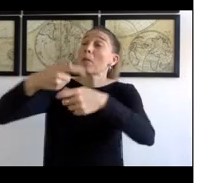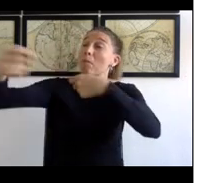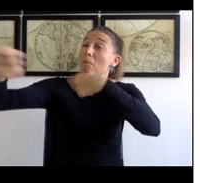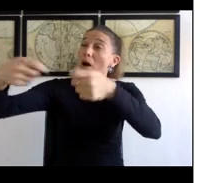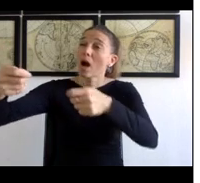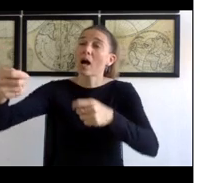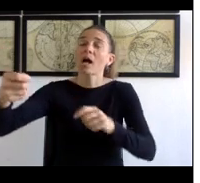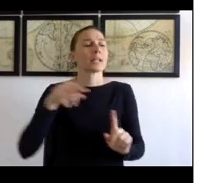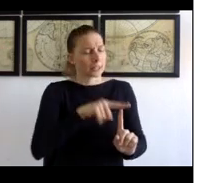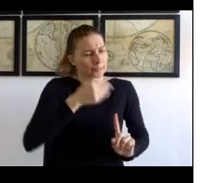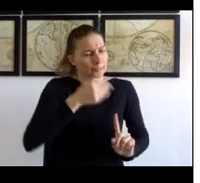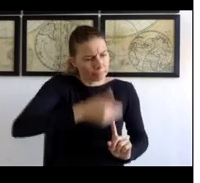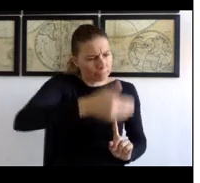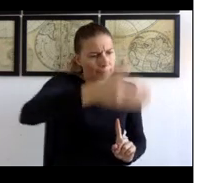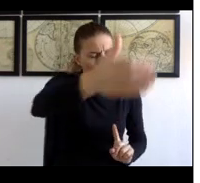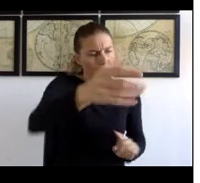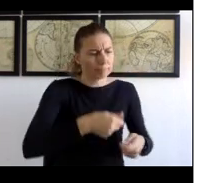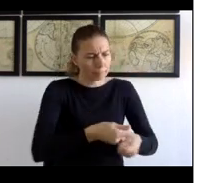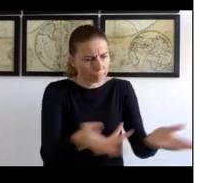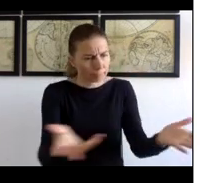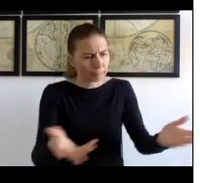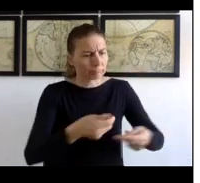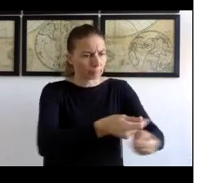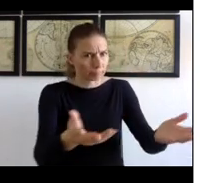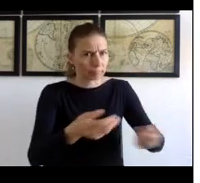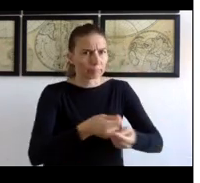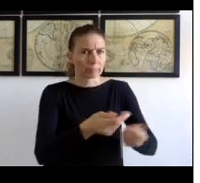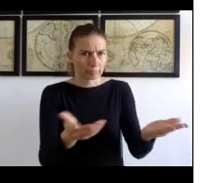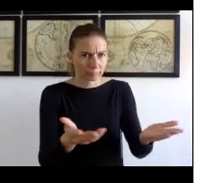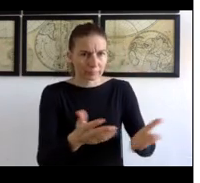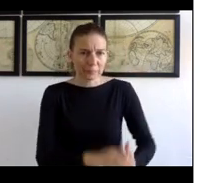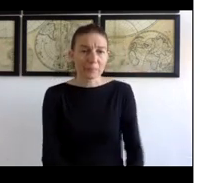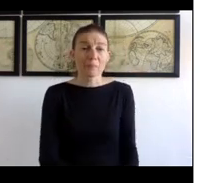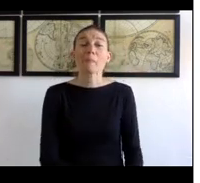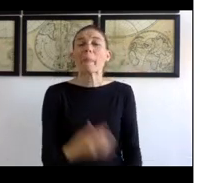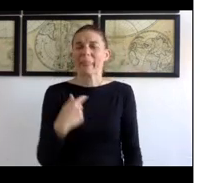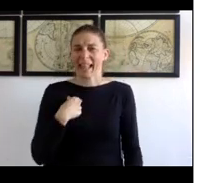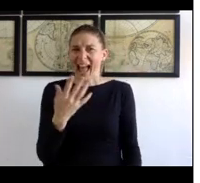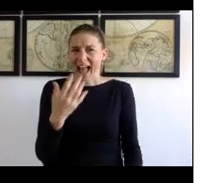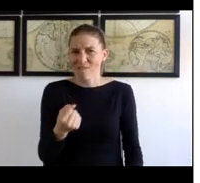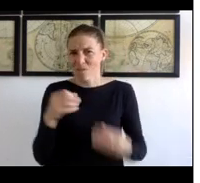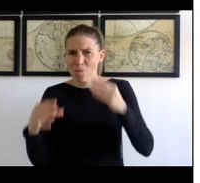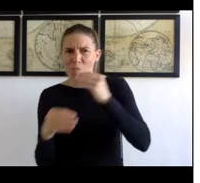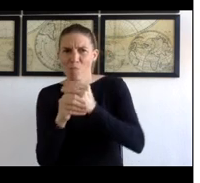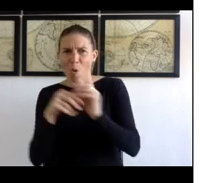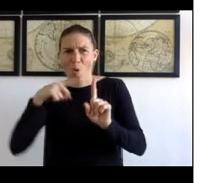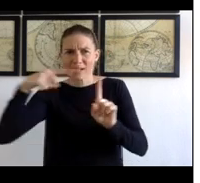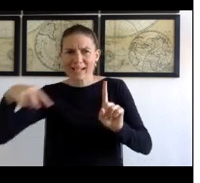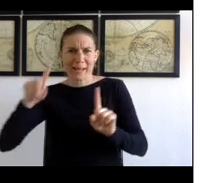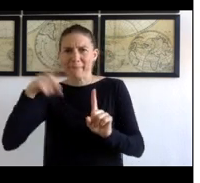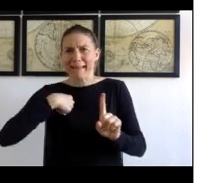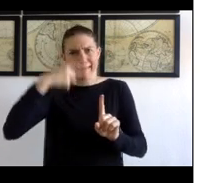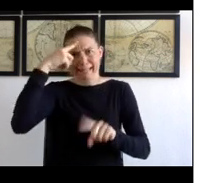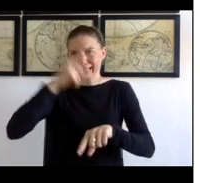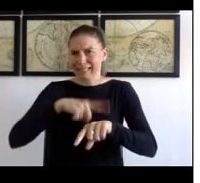I have some data to show you some results but we don't have time.